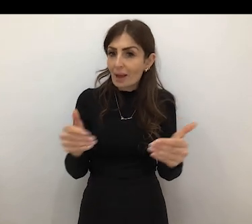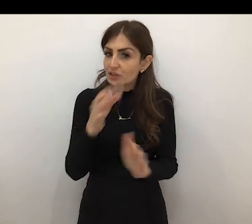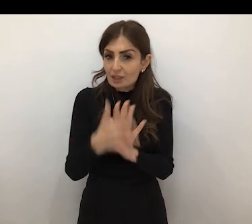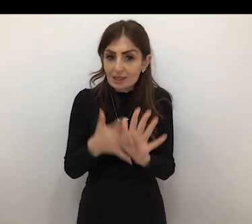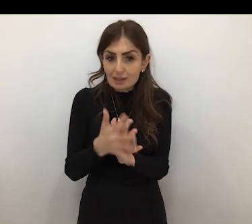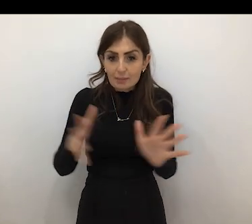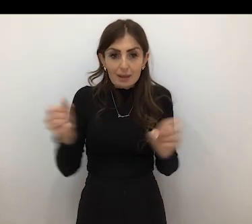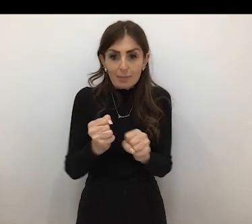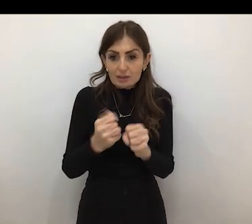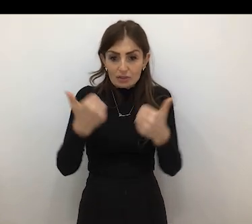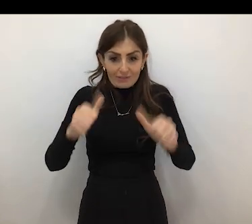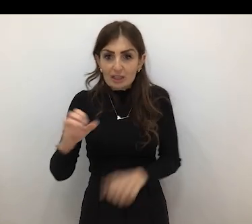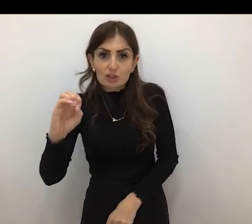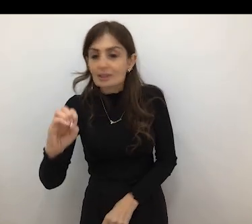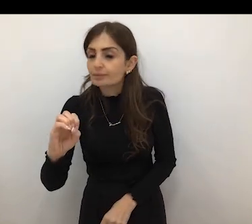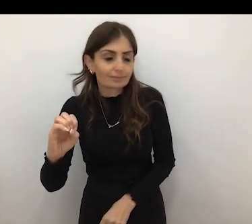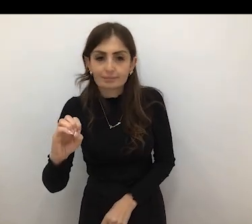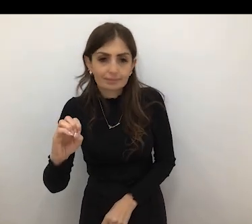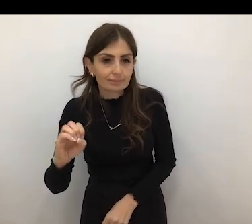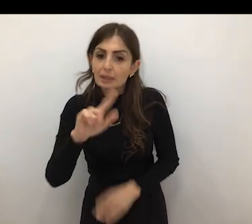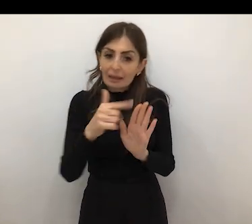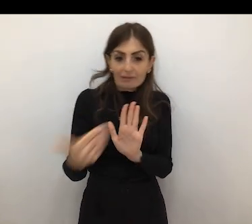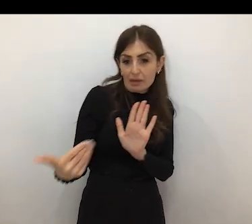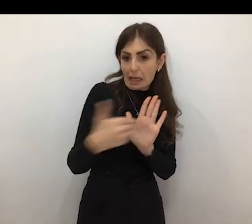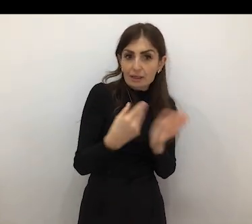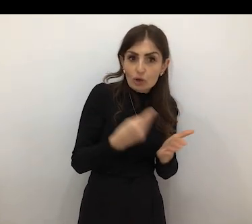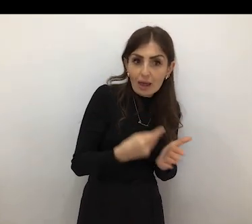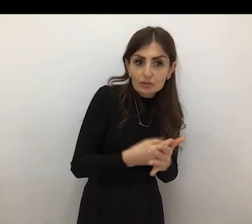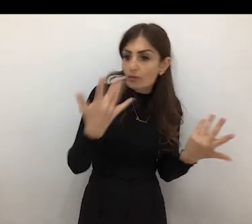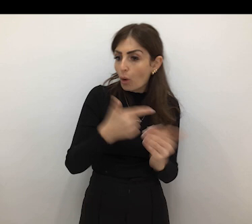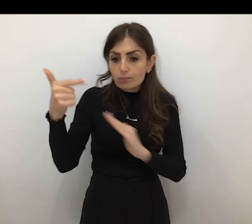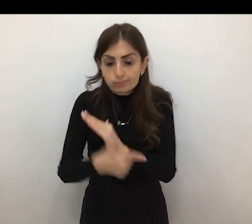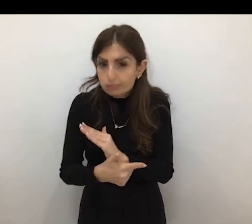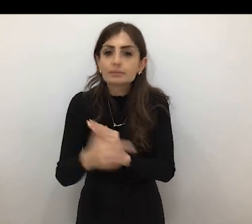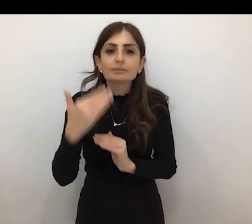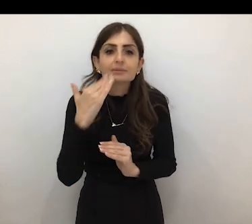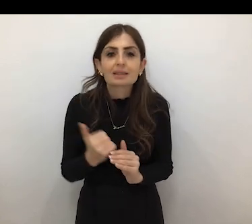does not need to have a net zero balance. If your budget has a surplus or deficit,